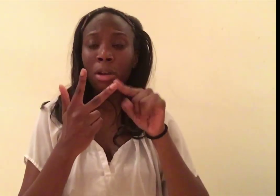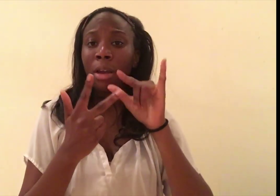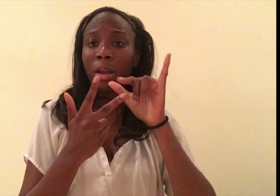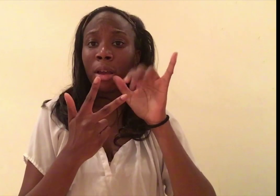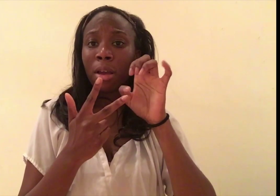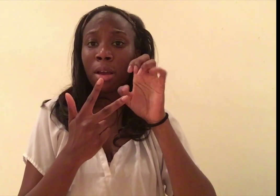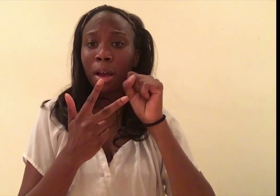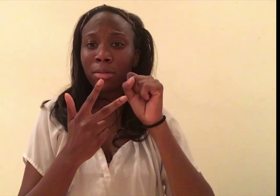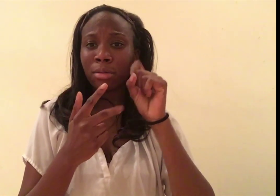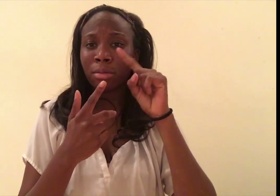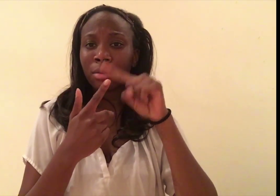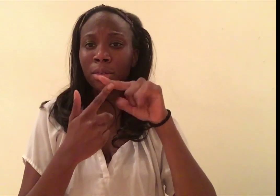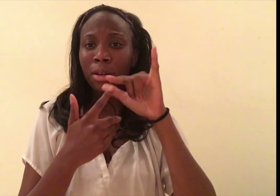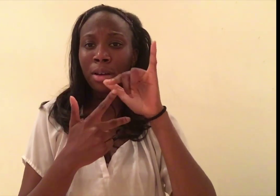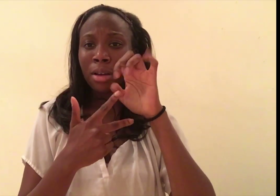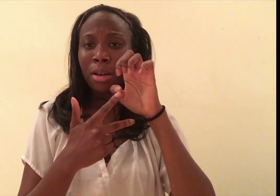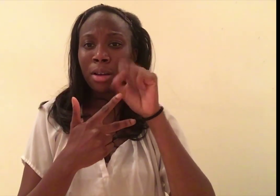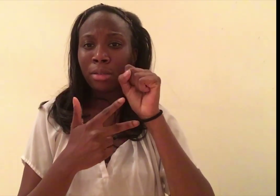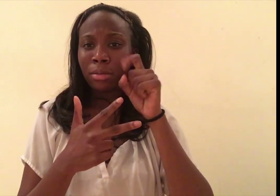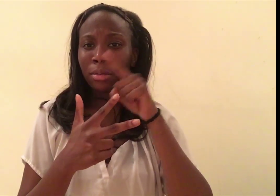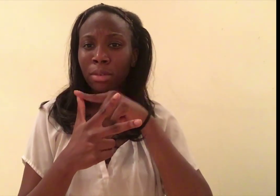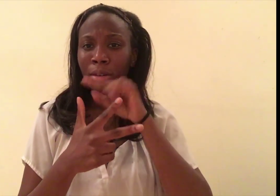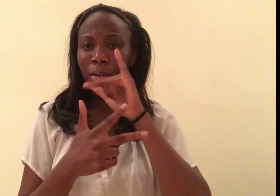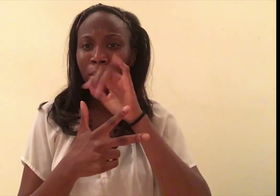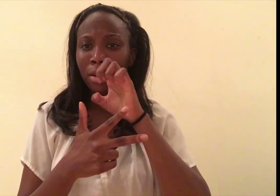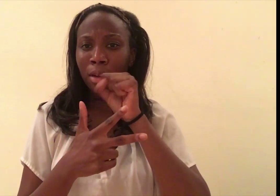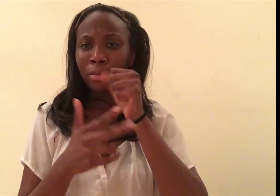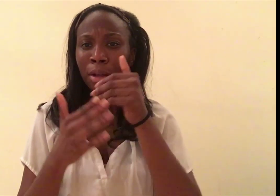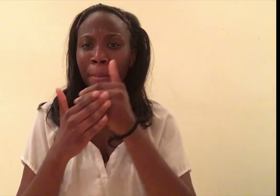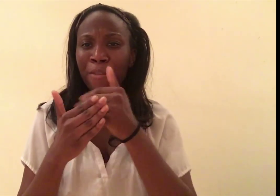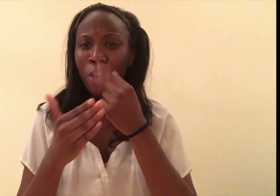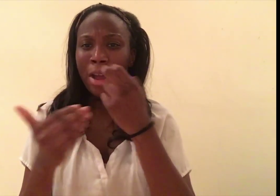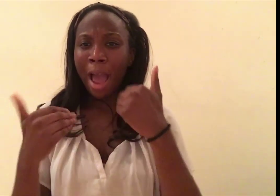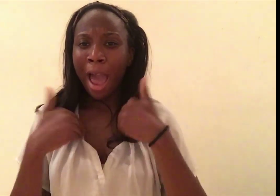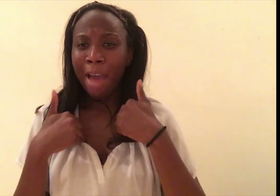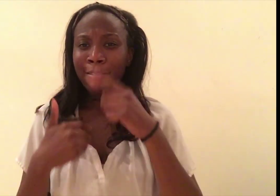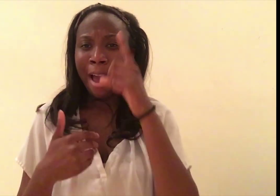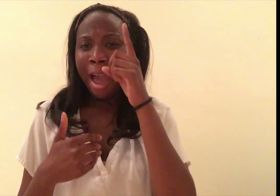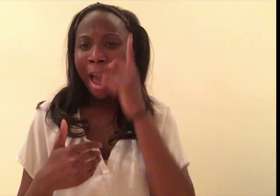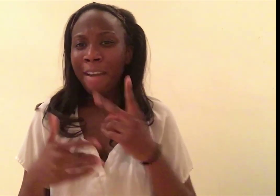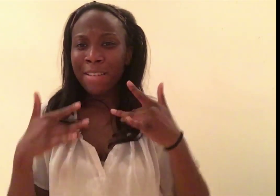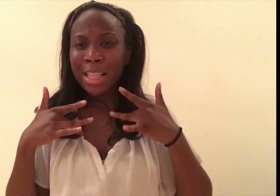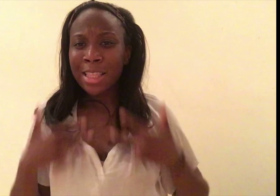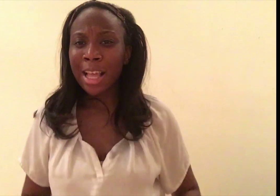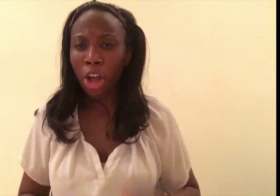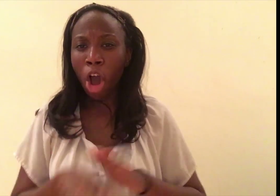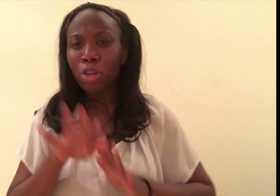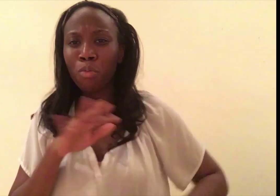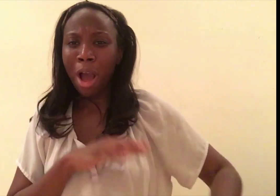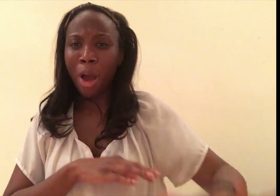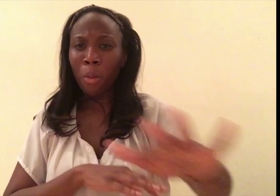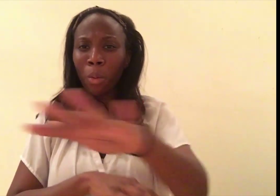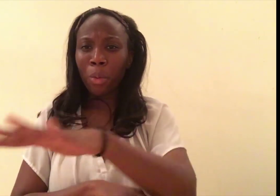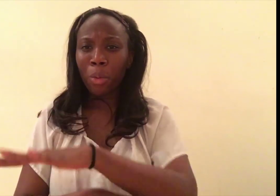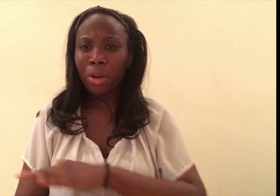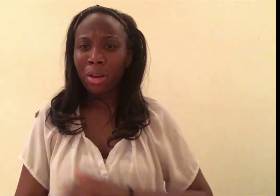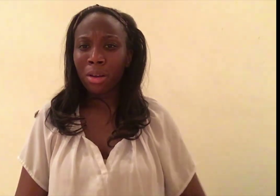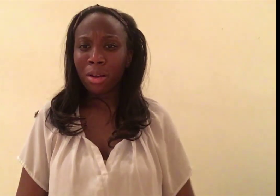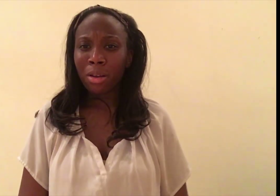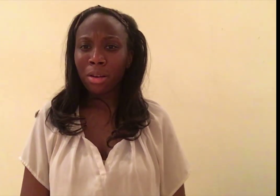yes, yes, yes before he had me half naked on the ground.